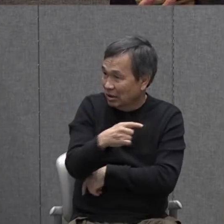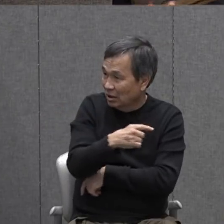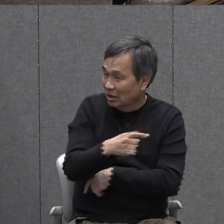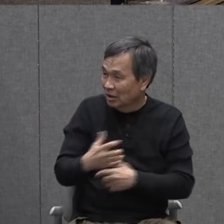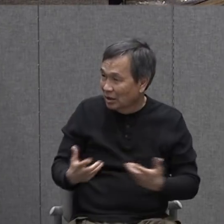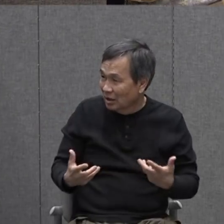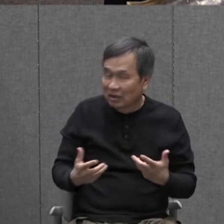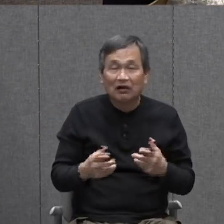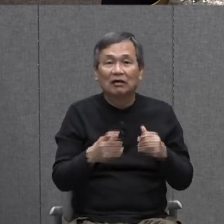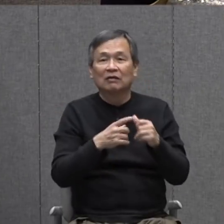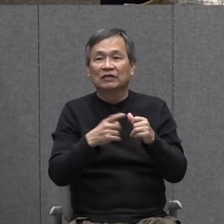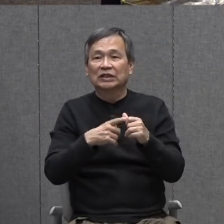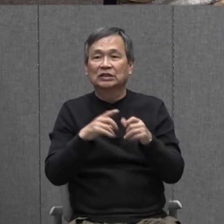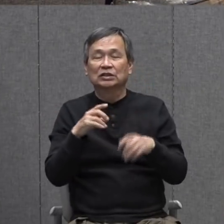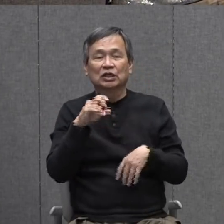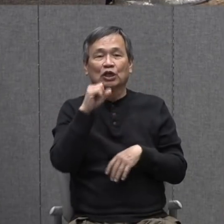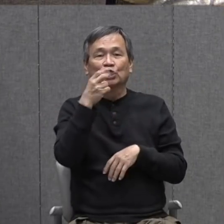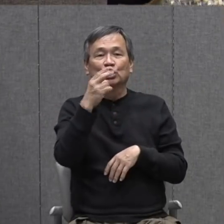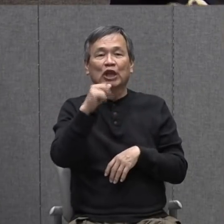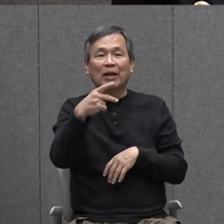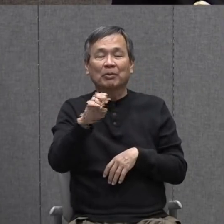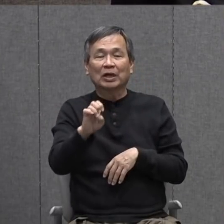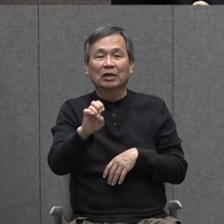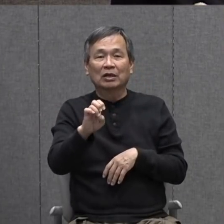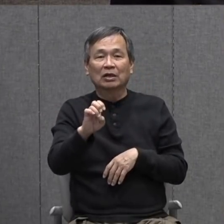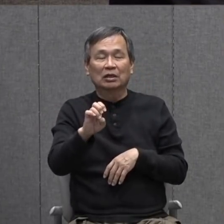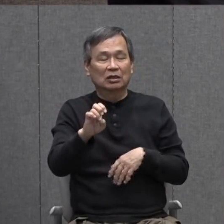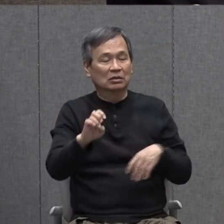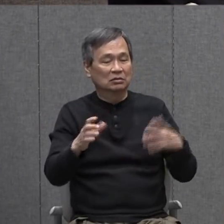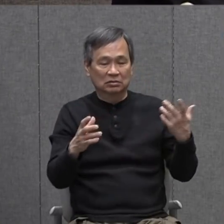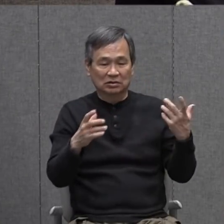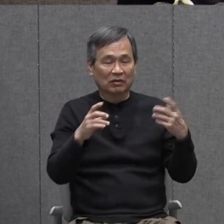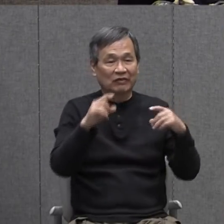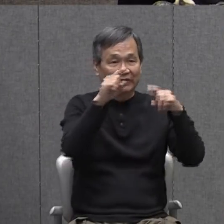If you have something that's more circular you might describe it as being round.